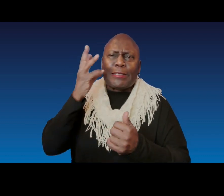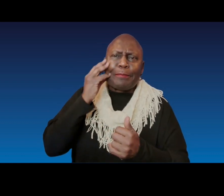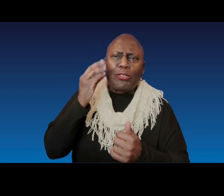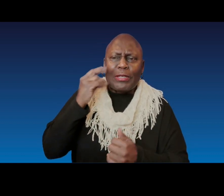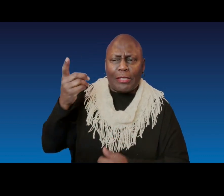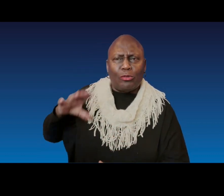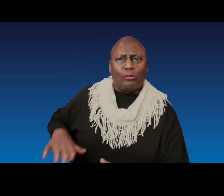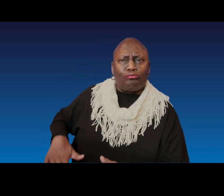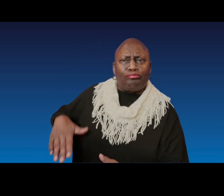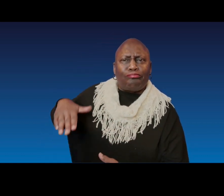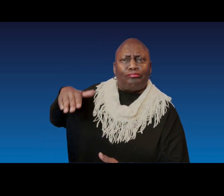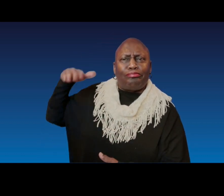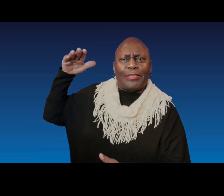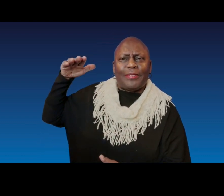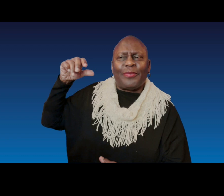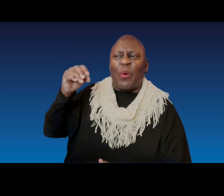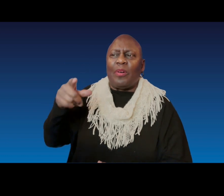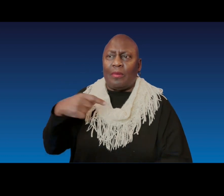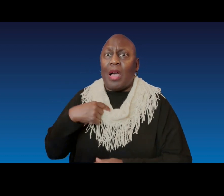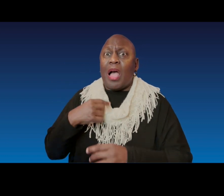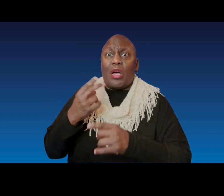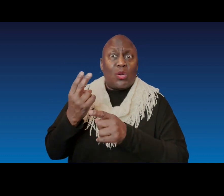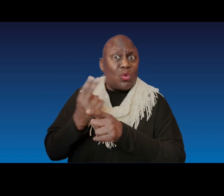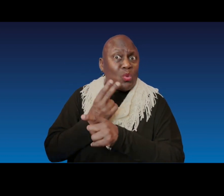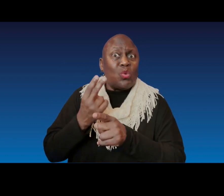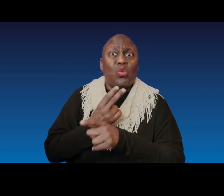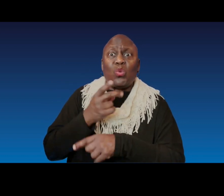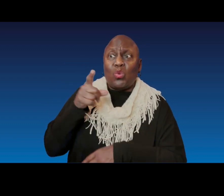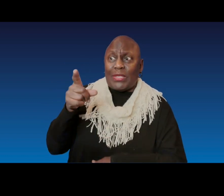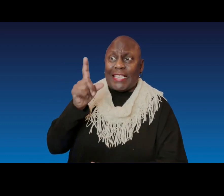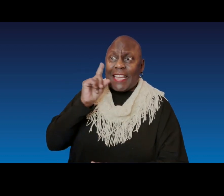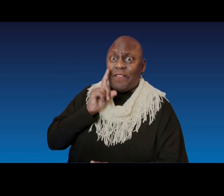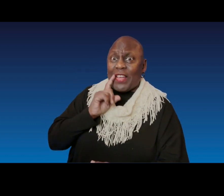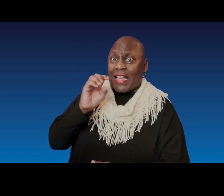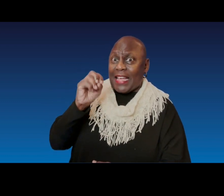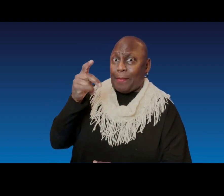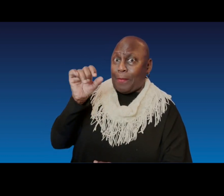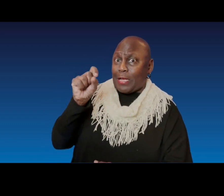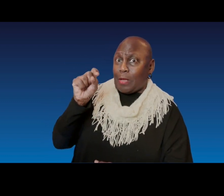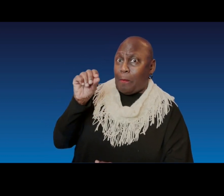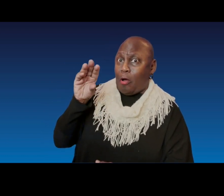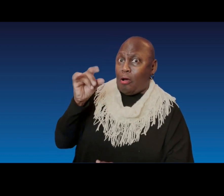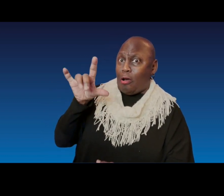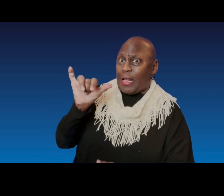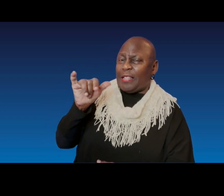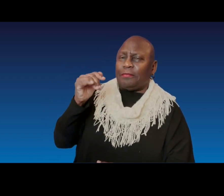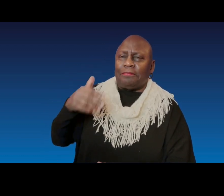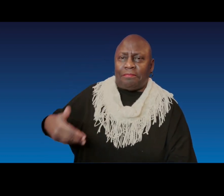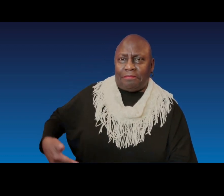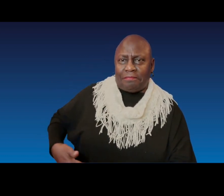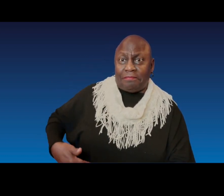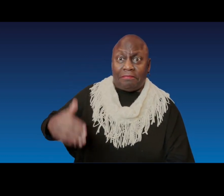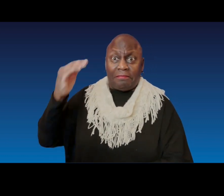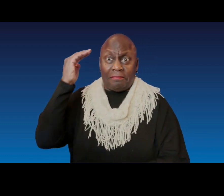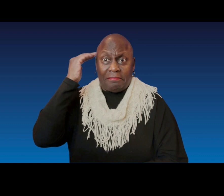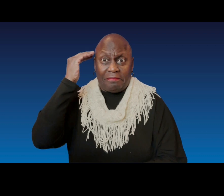and how they experience the world during their upbringings. So I use the deaf epistemological framework